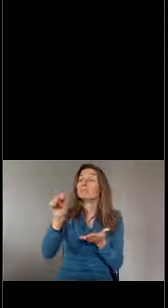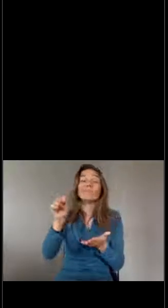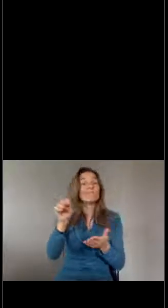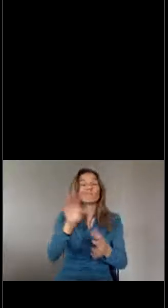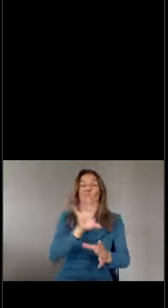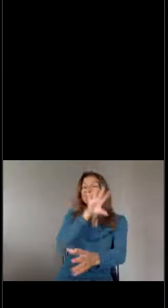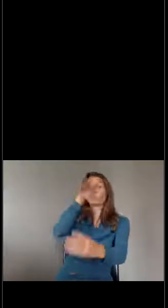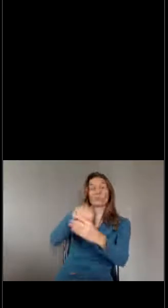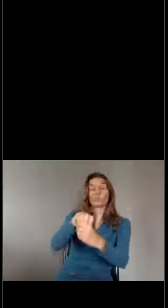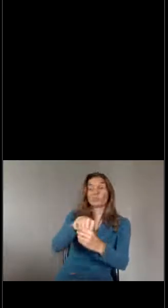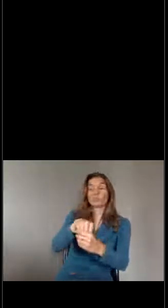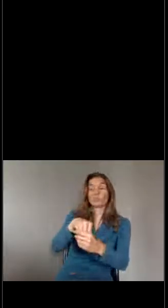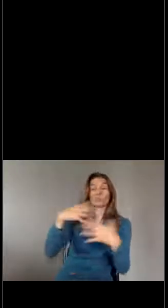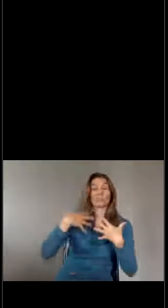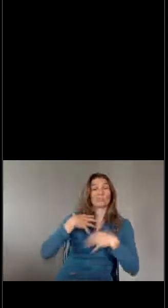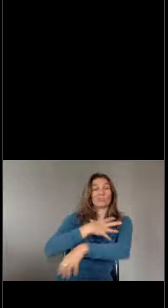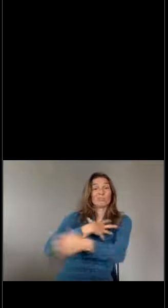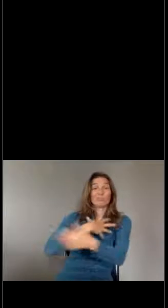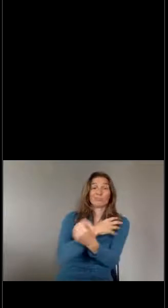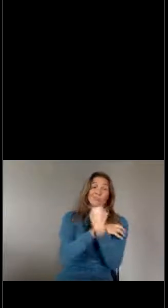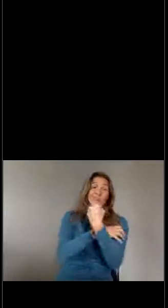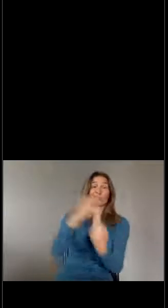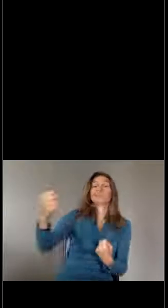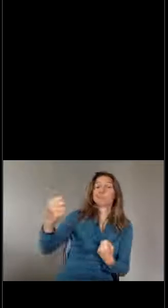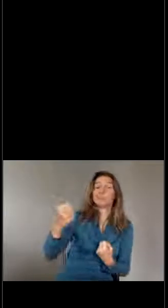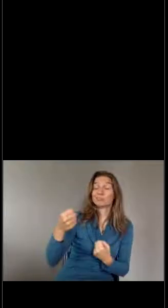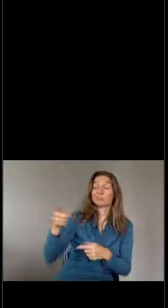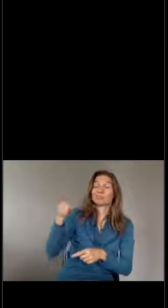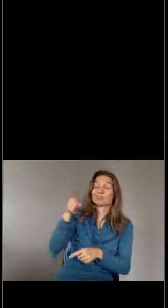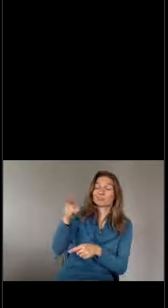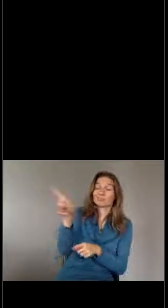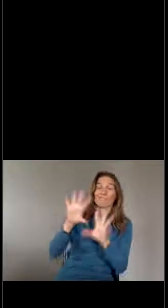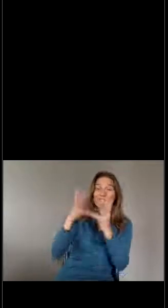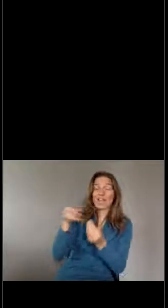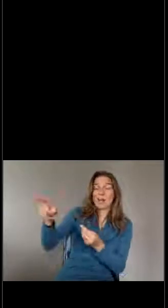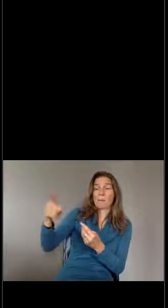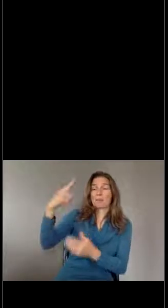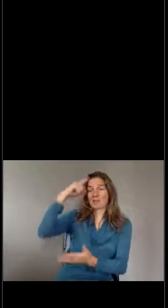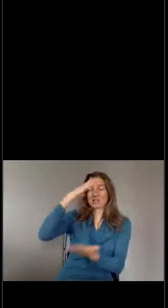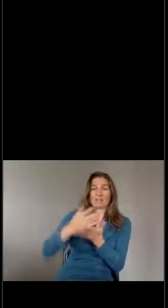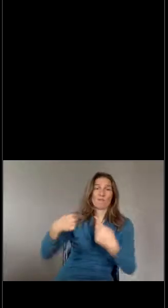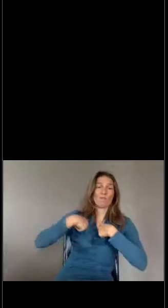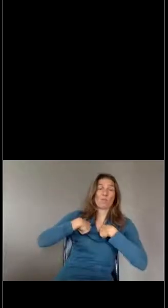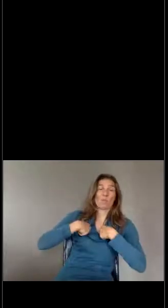or something else that the household required. A further challenge was limited information